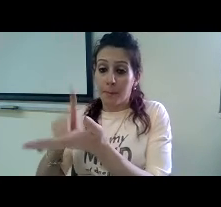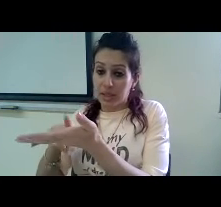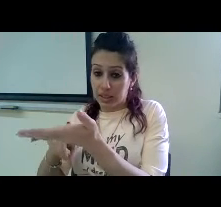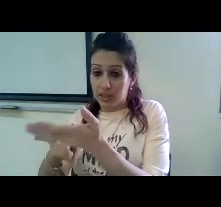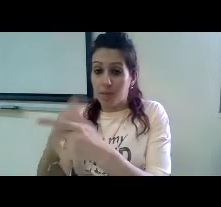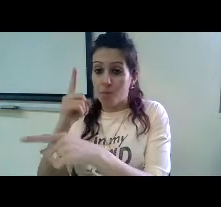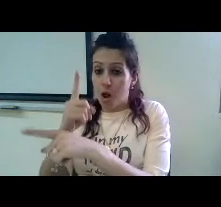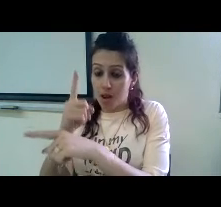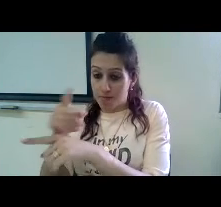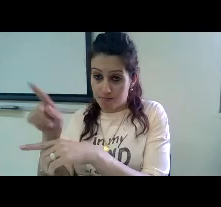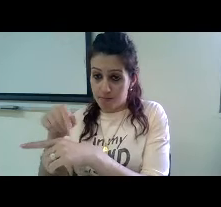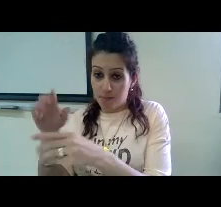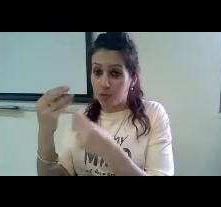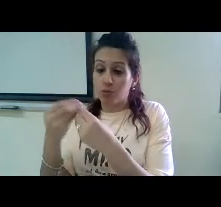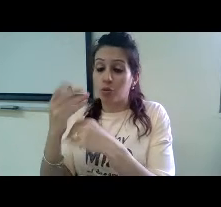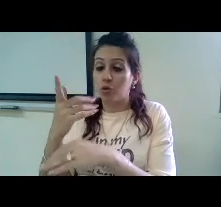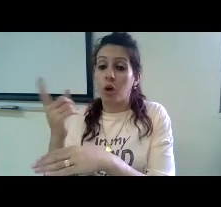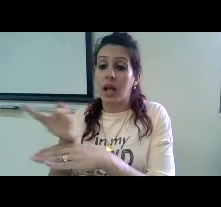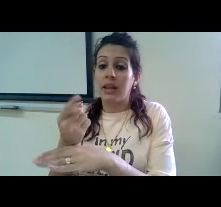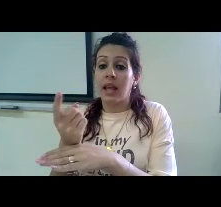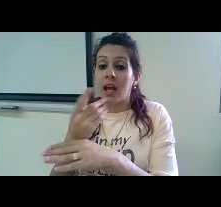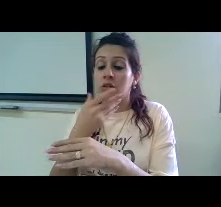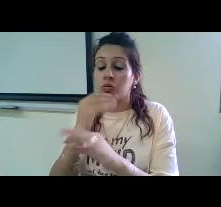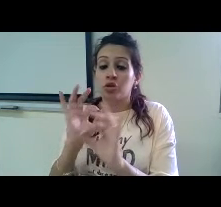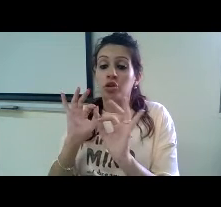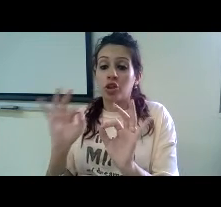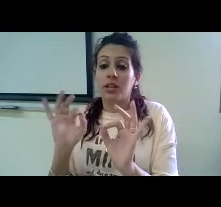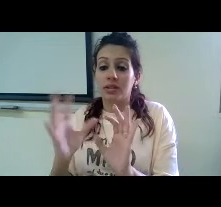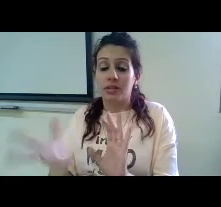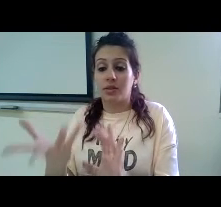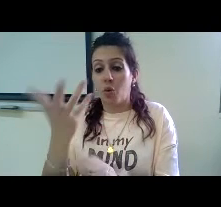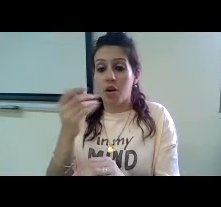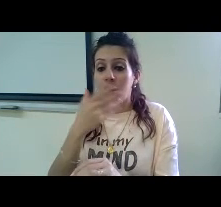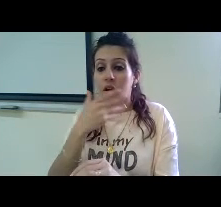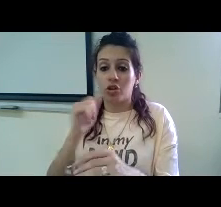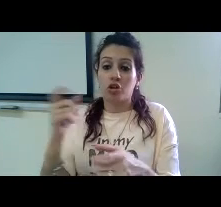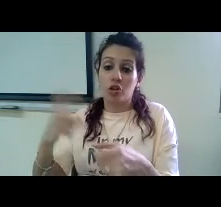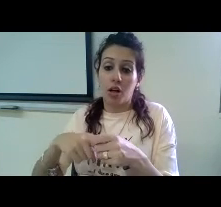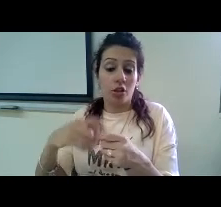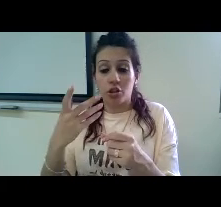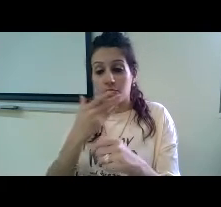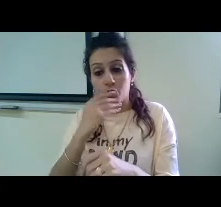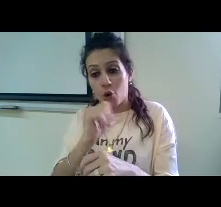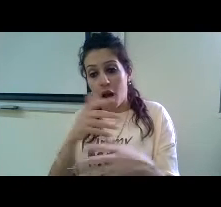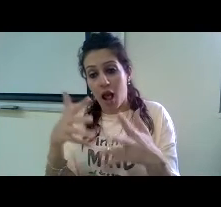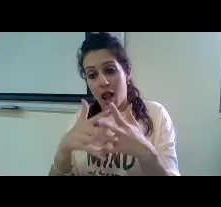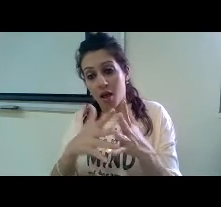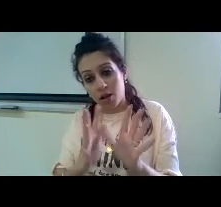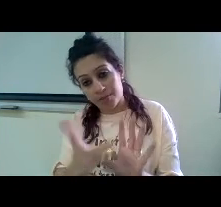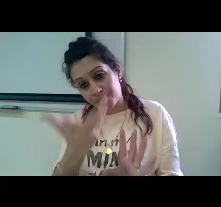a learning opportunity, but not only supporting. So which means that we need to seek,